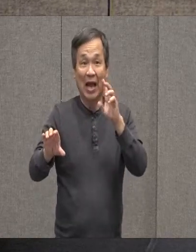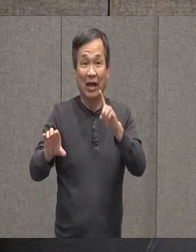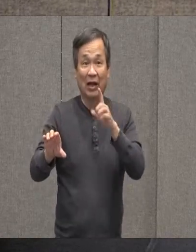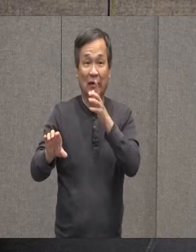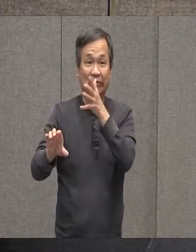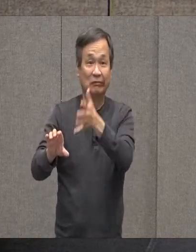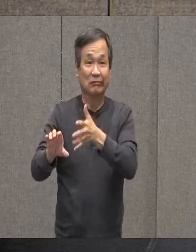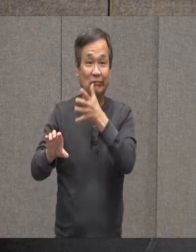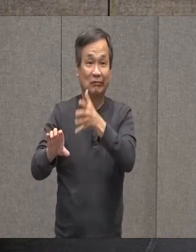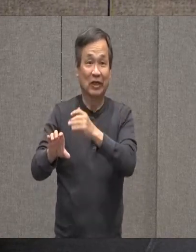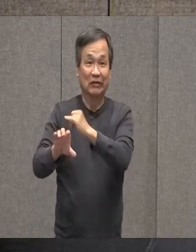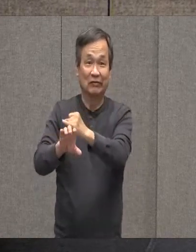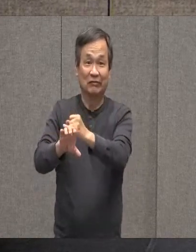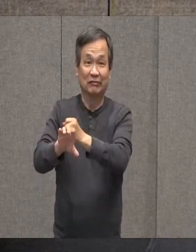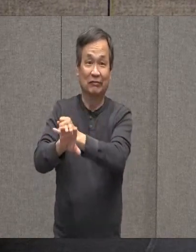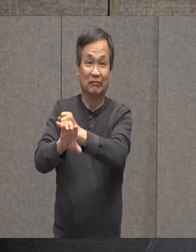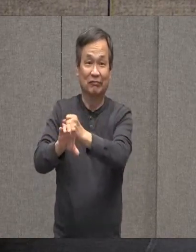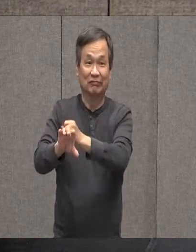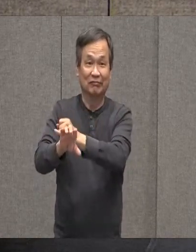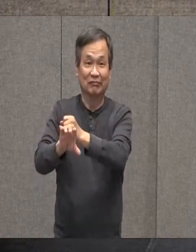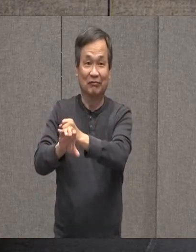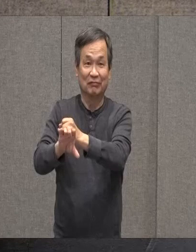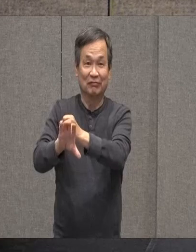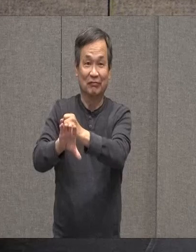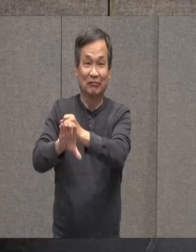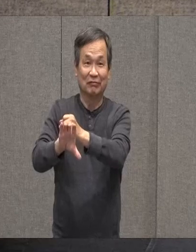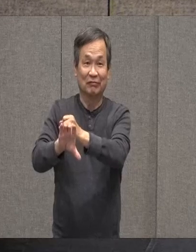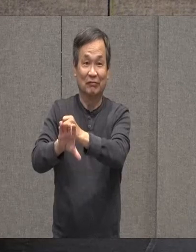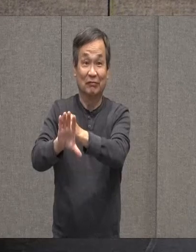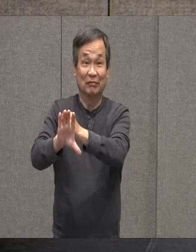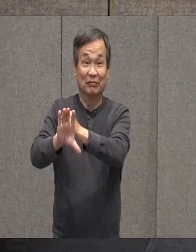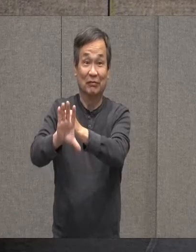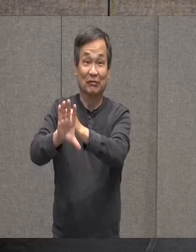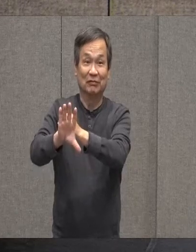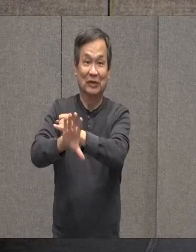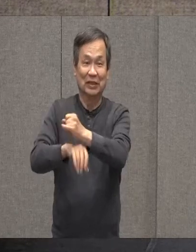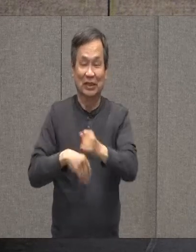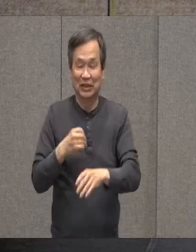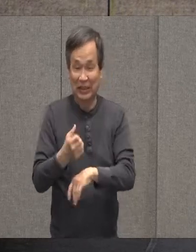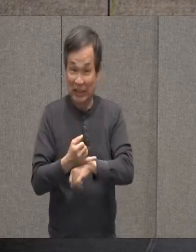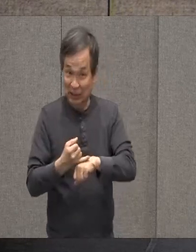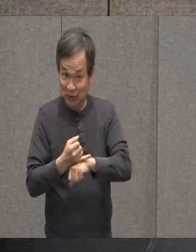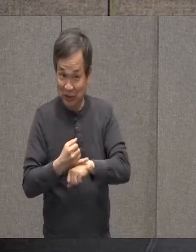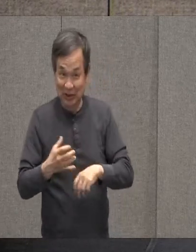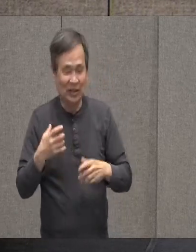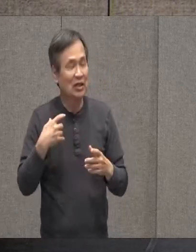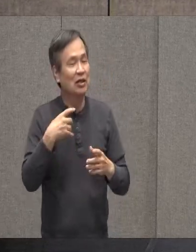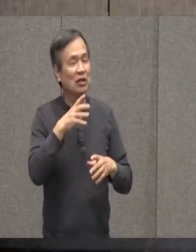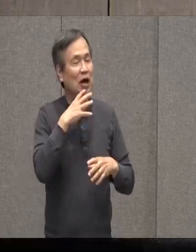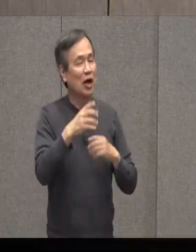So today we're gonna read about some more jobs and chores, think a little more about interest and then we're also going to look at